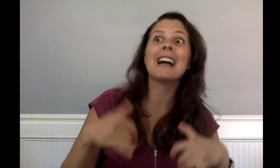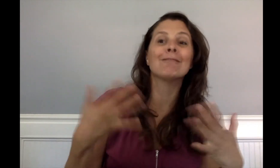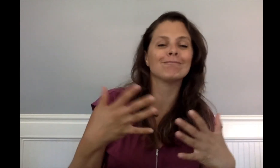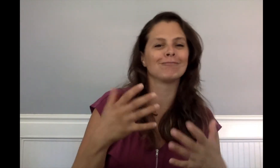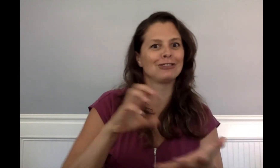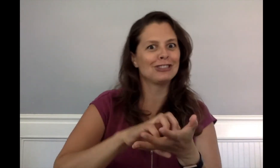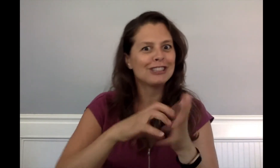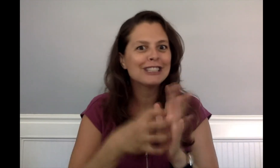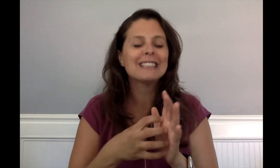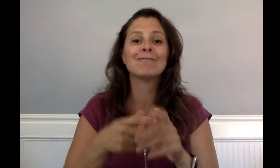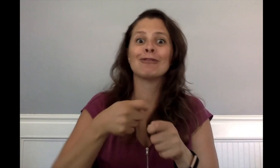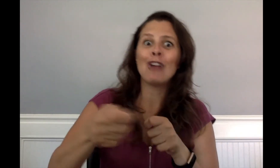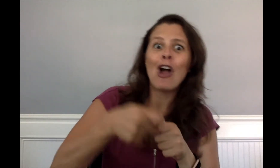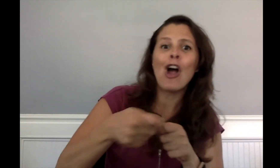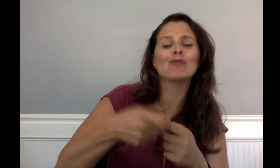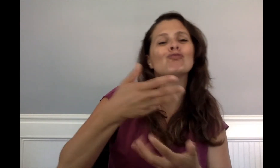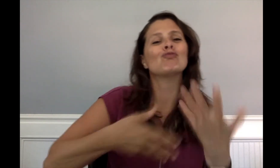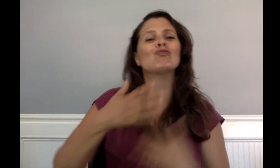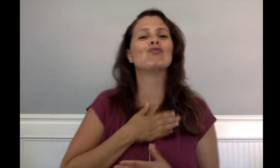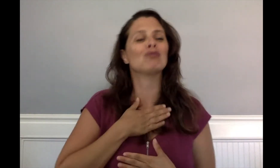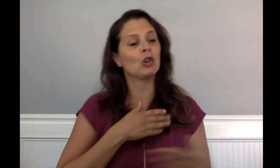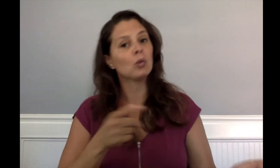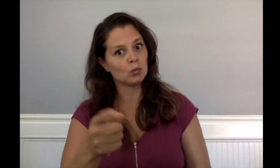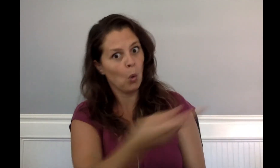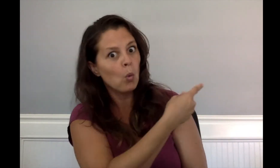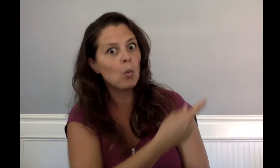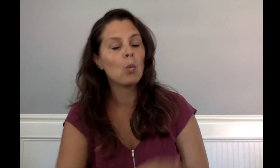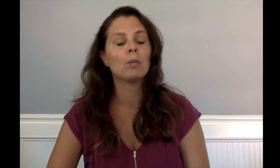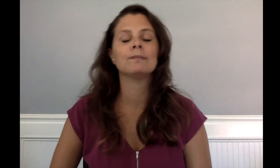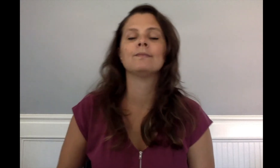to come into the kitchen for cookies and cards."